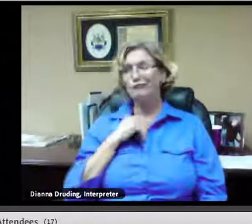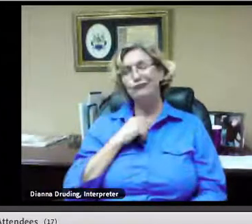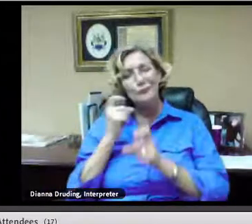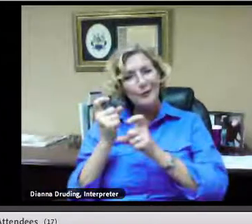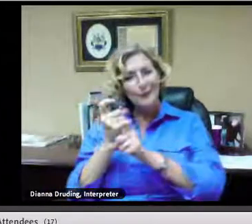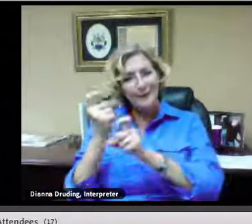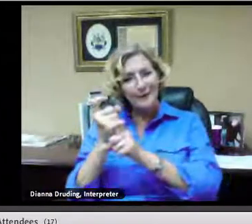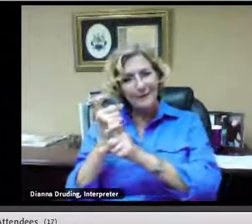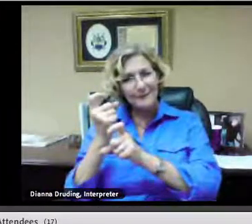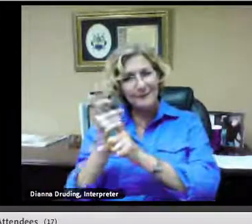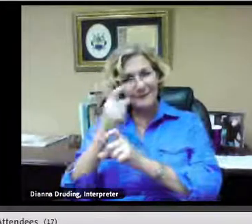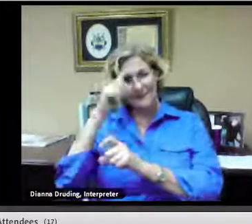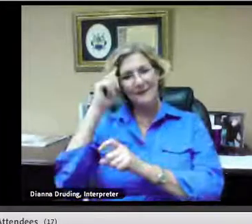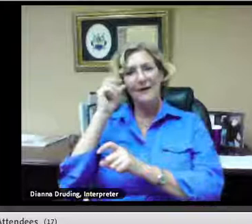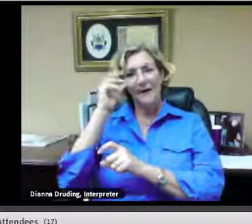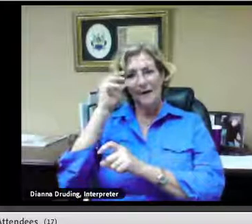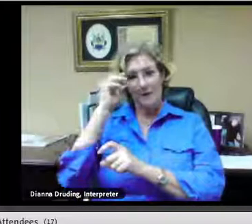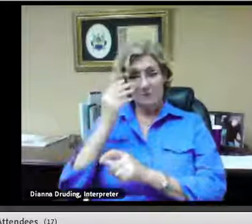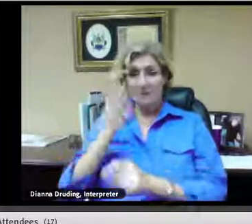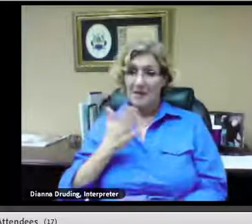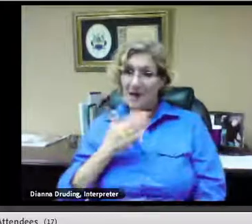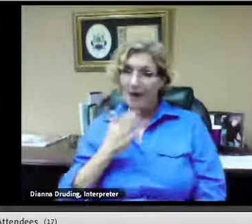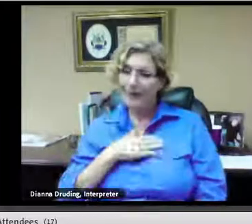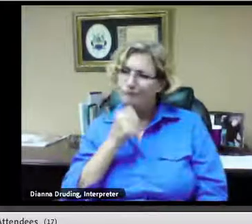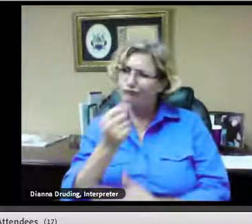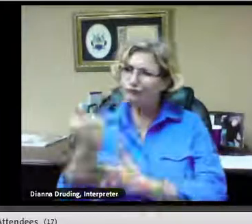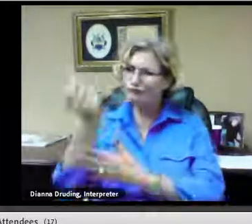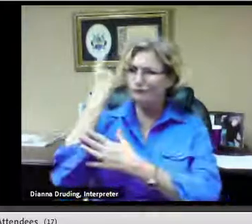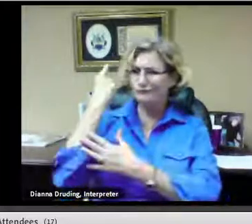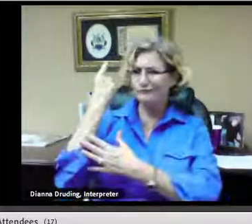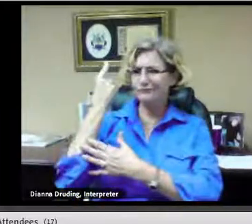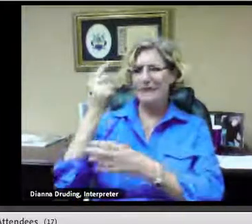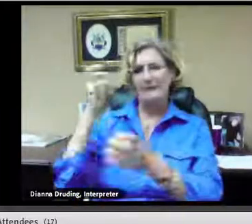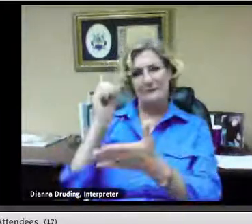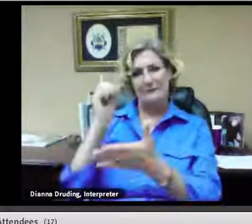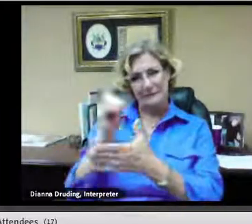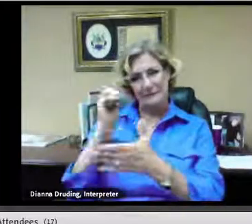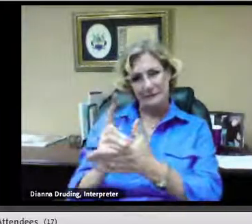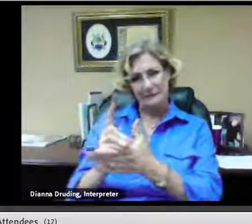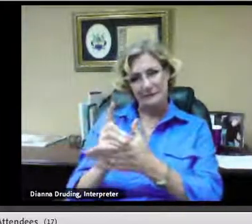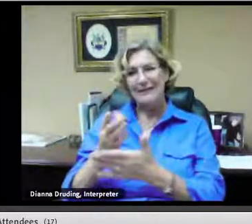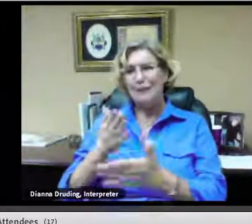I've been blind to my own biases, and I've been working in this for a long time. I've been raising a son.